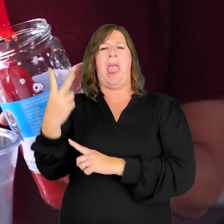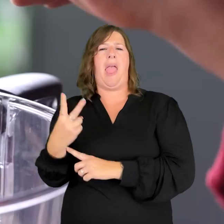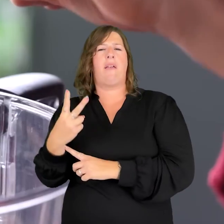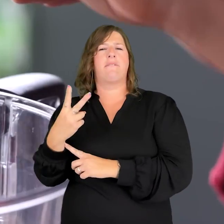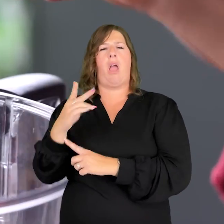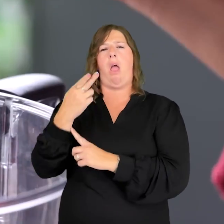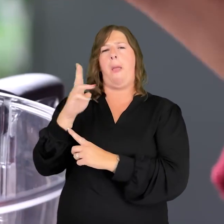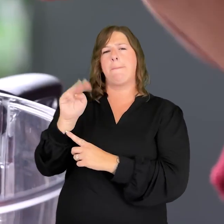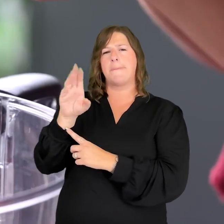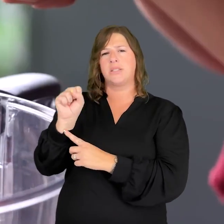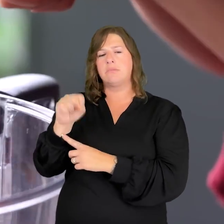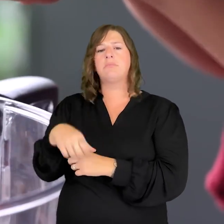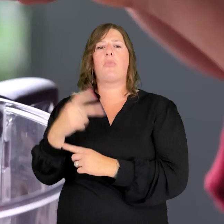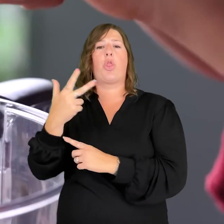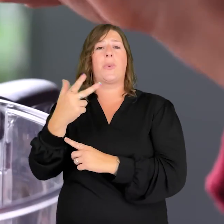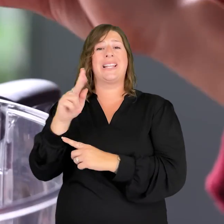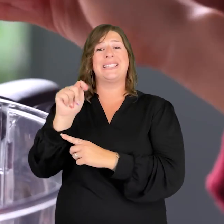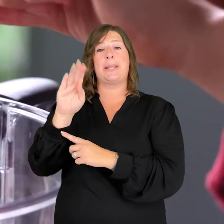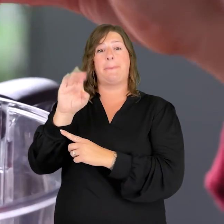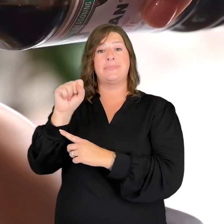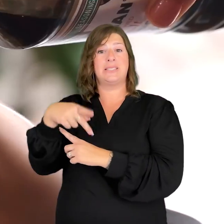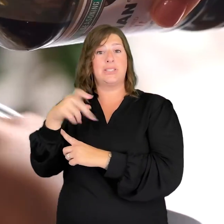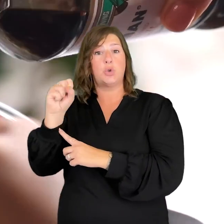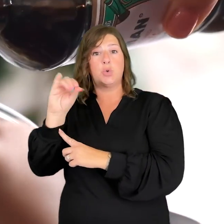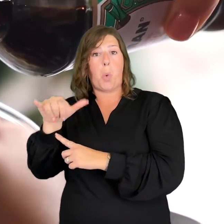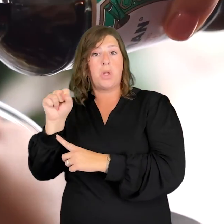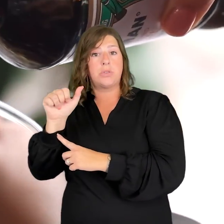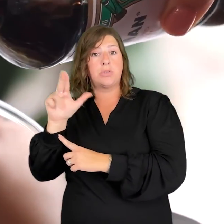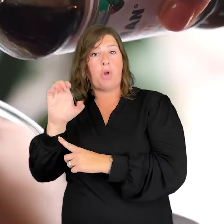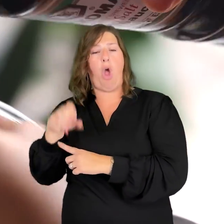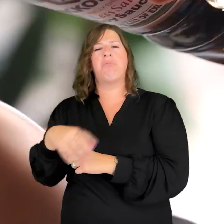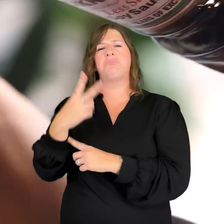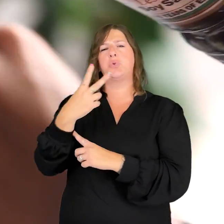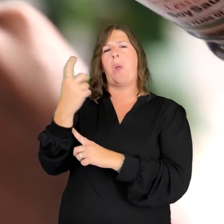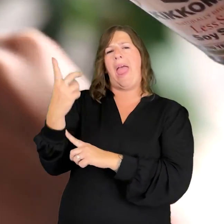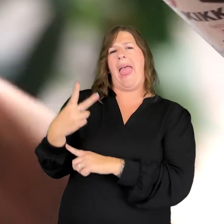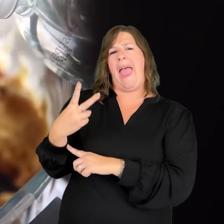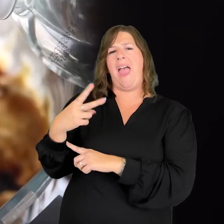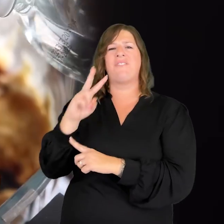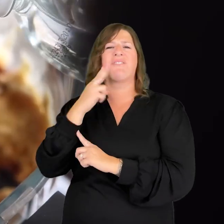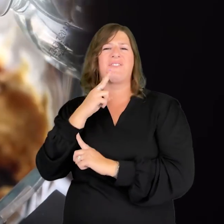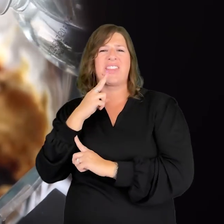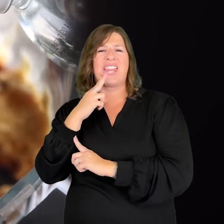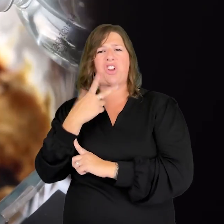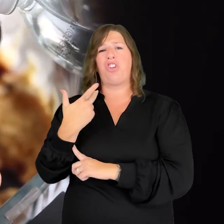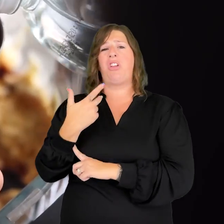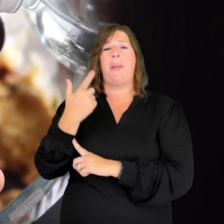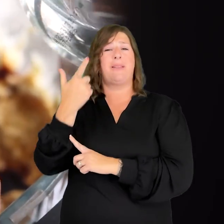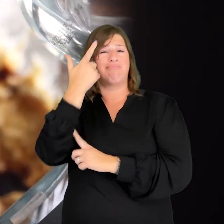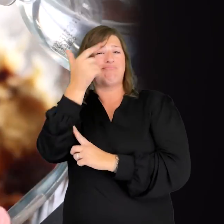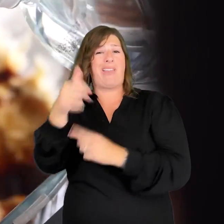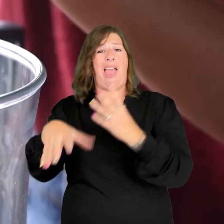We'll add one and a half cups of hummus, three tablespoons of soy sauce and two and a half tablespoons of vinegar